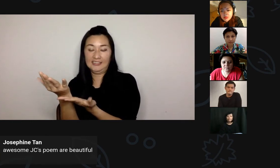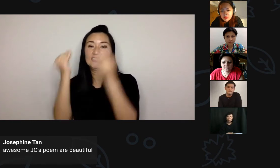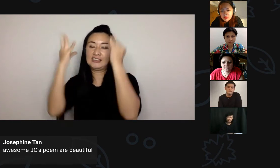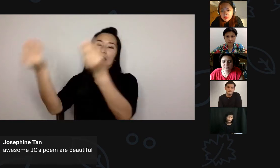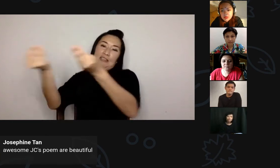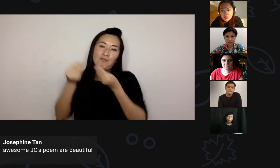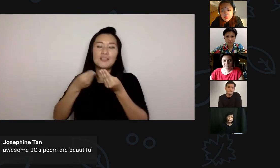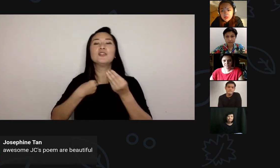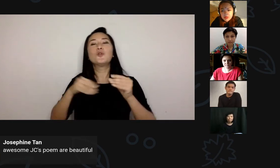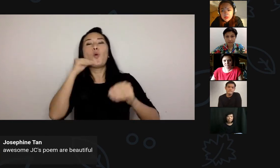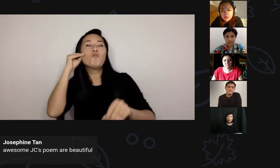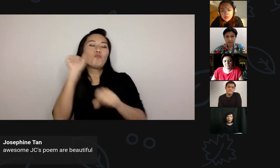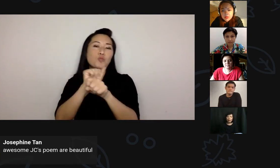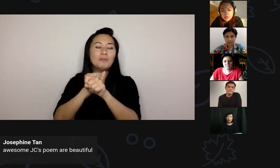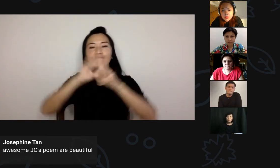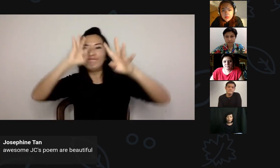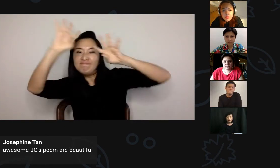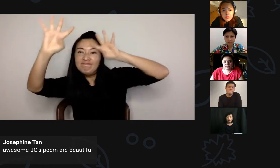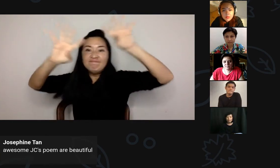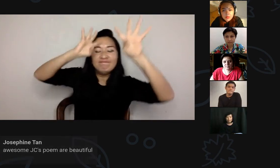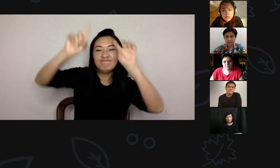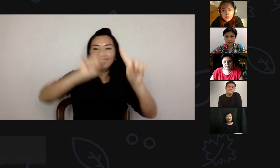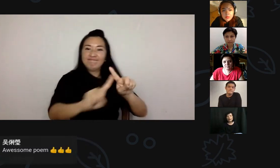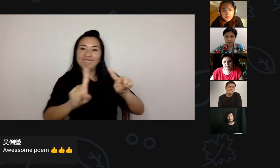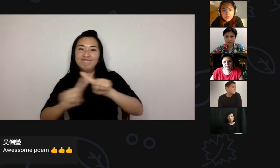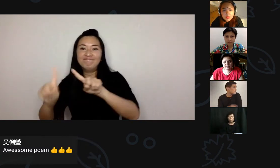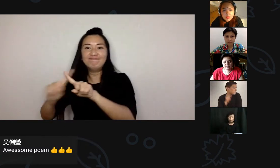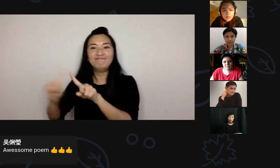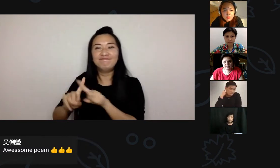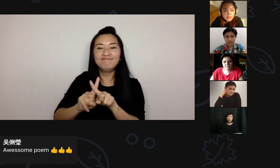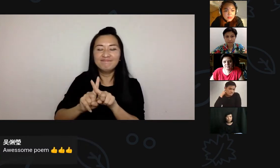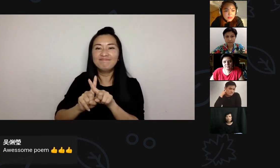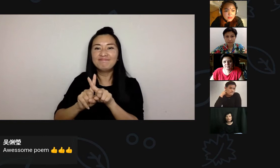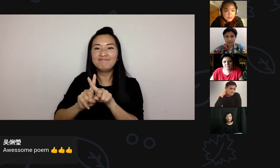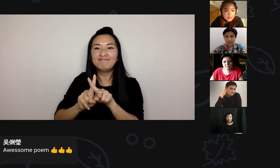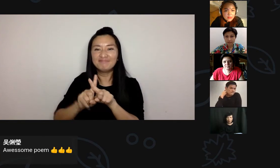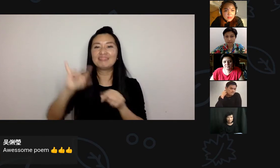or poetry. And so it gave me some homework. So I have to create